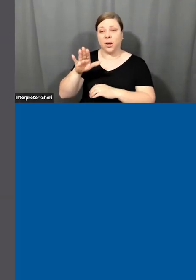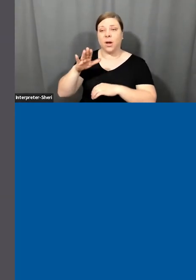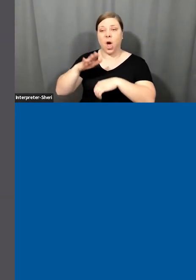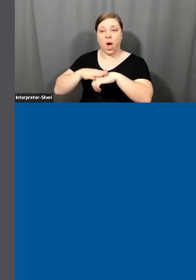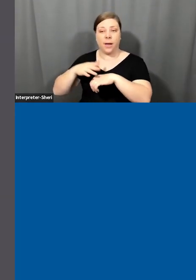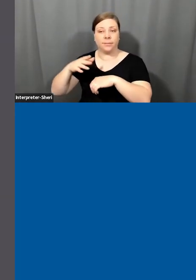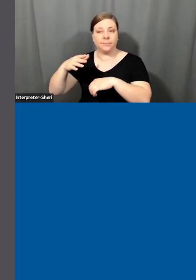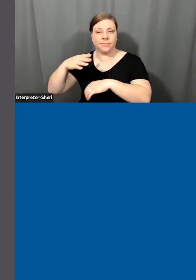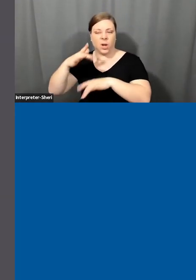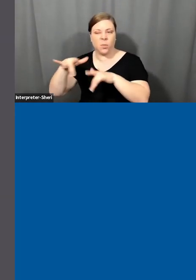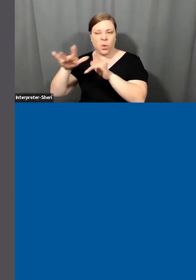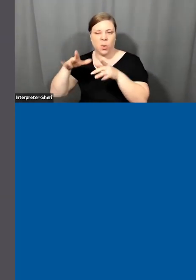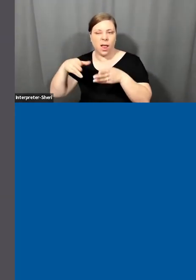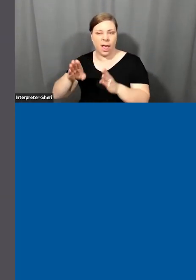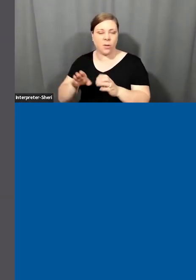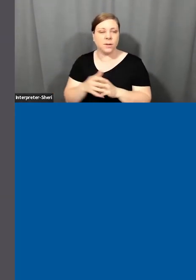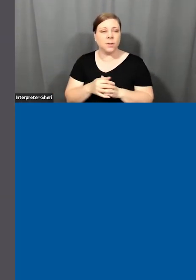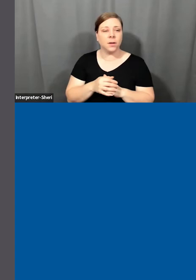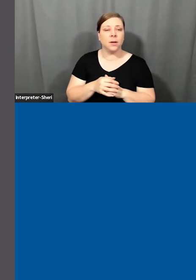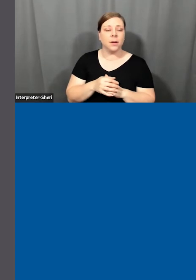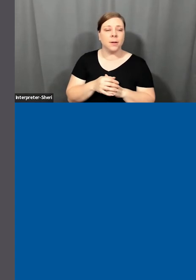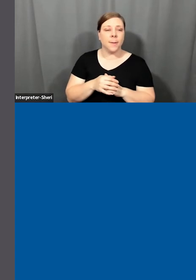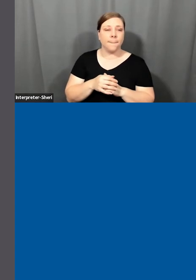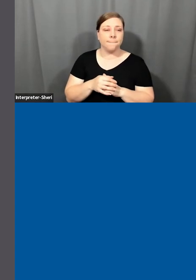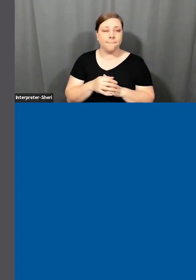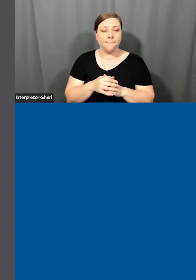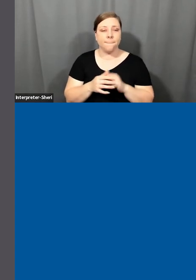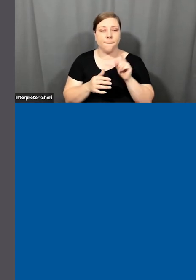Slide 32, platform-specific workarounds